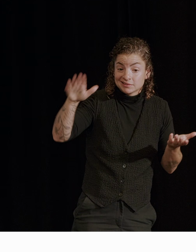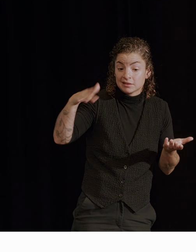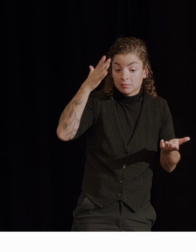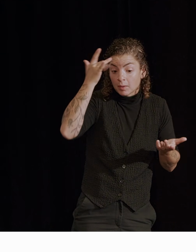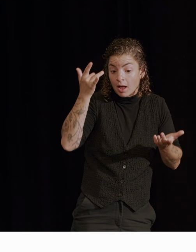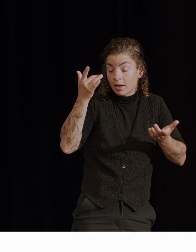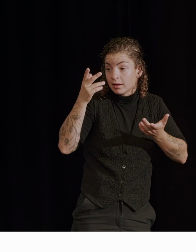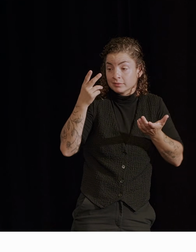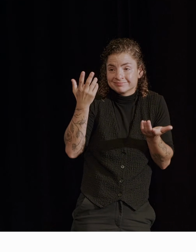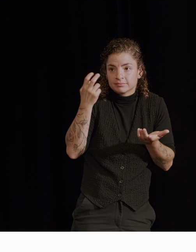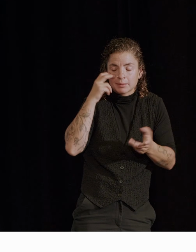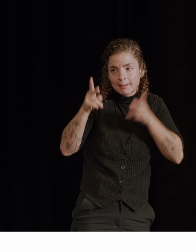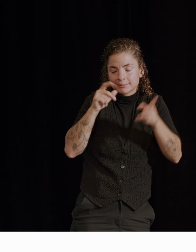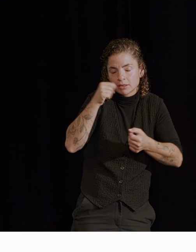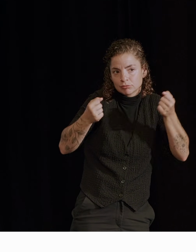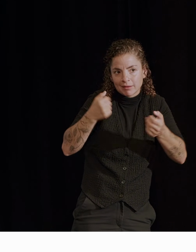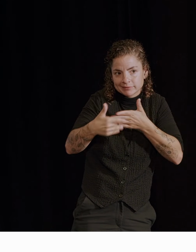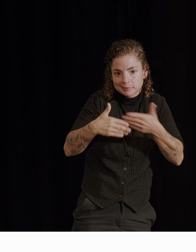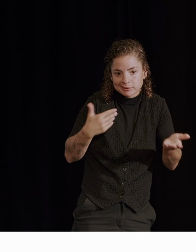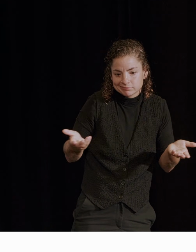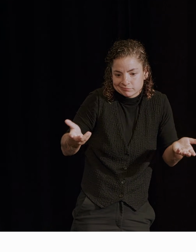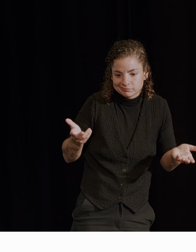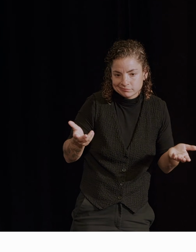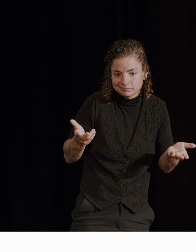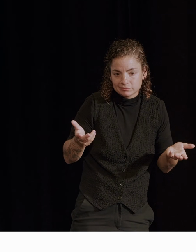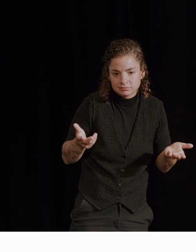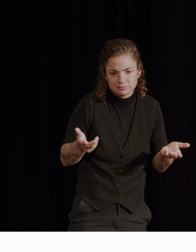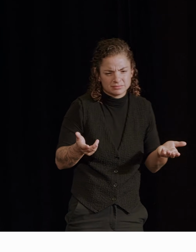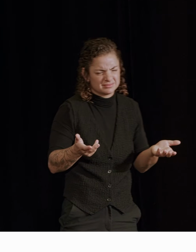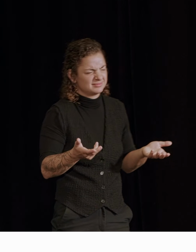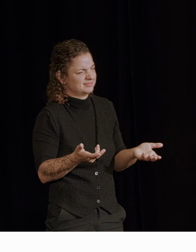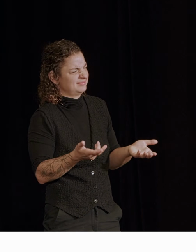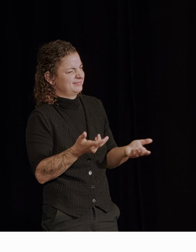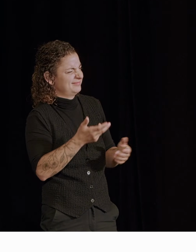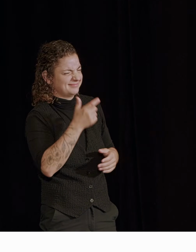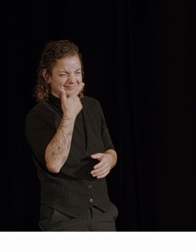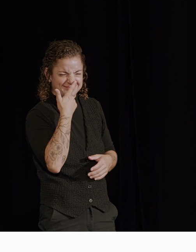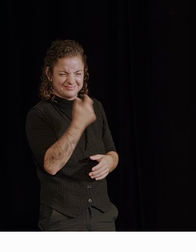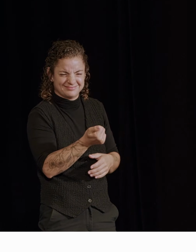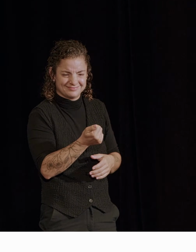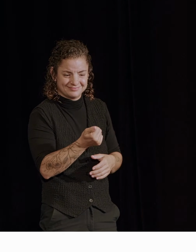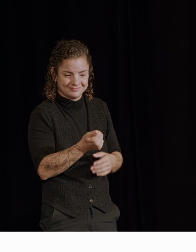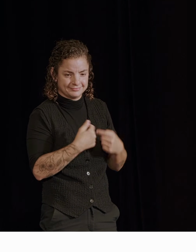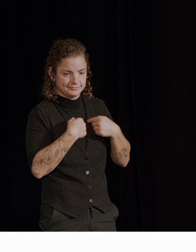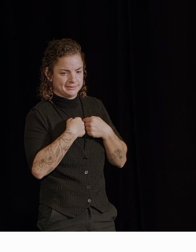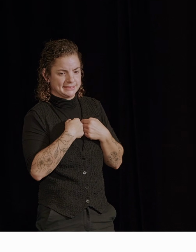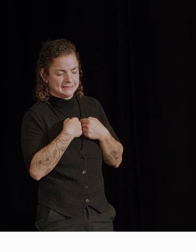And the thing that often sounds very basic to, I think, this audience,